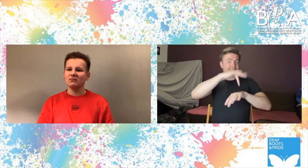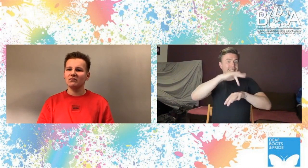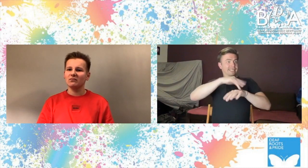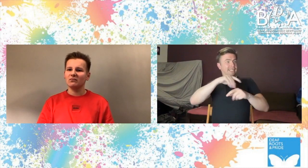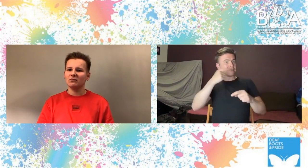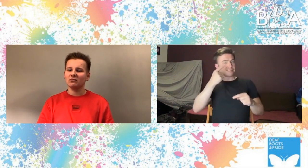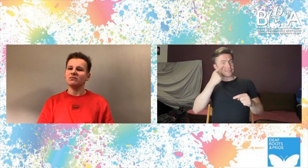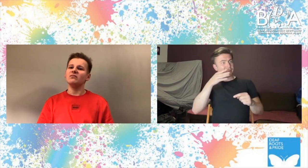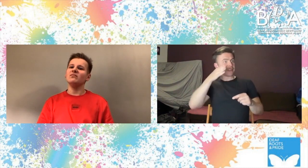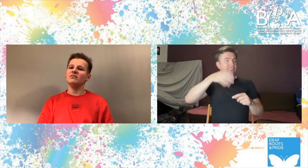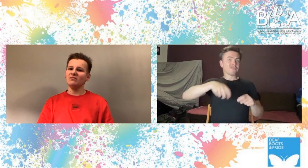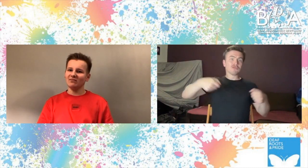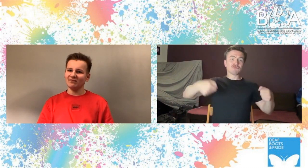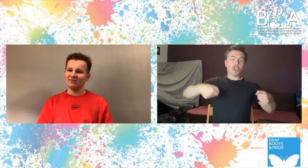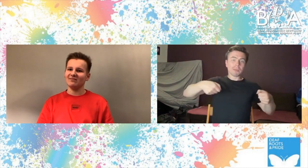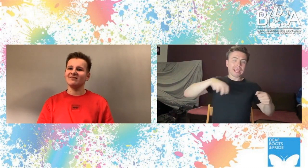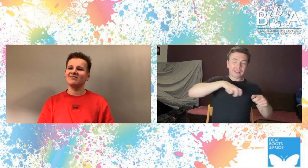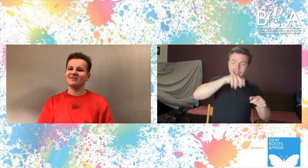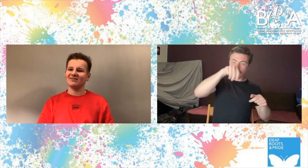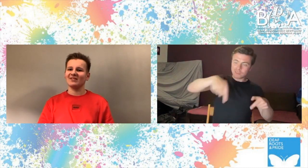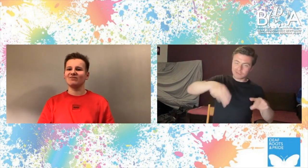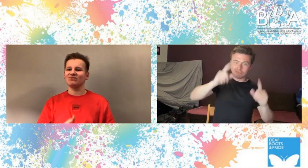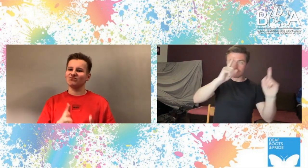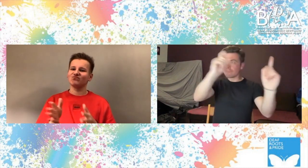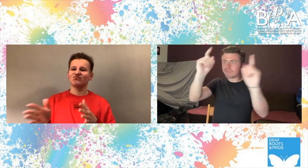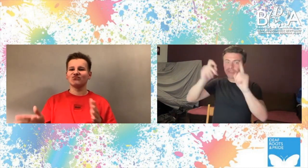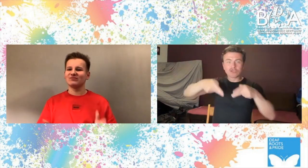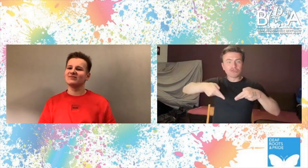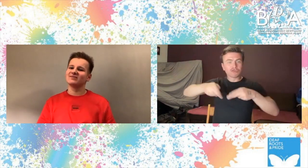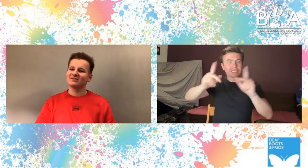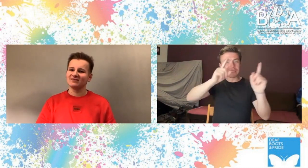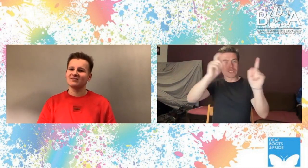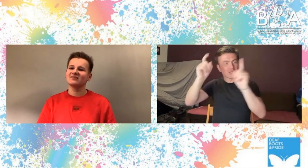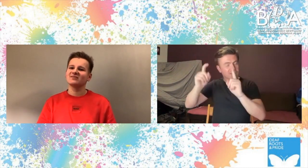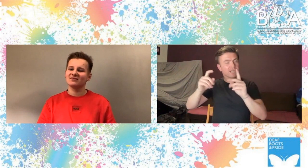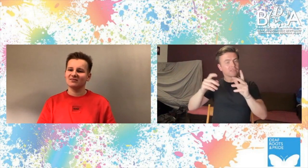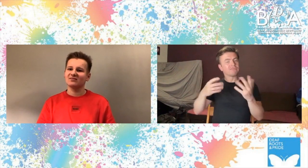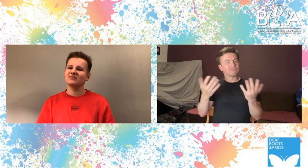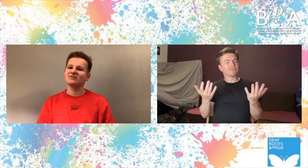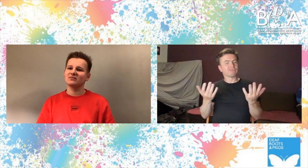you could go down shopping street and take photographs on shopping street.